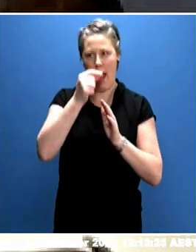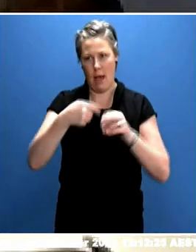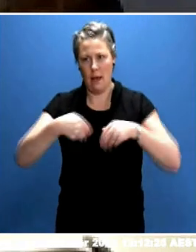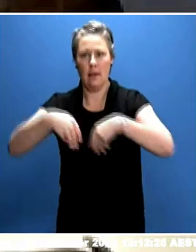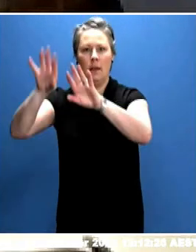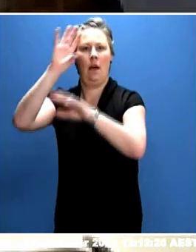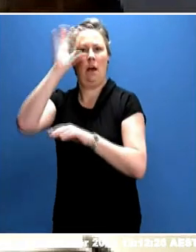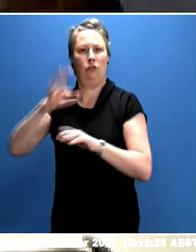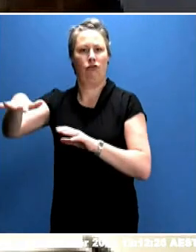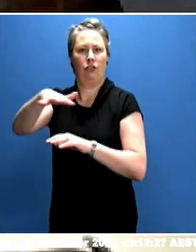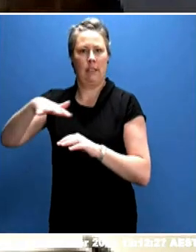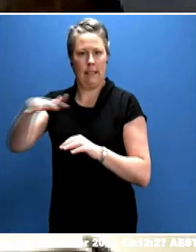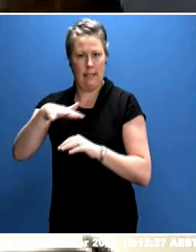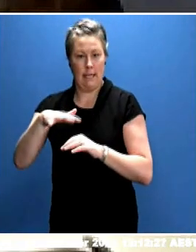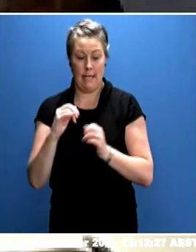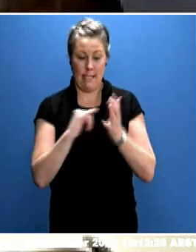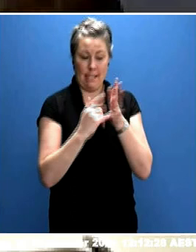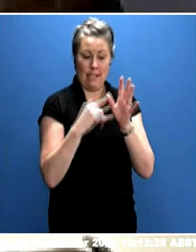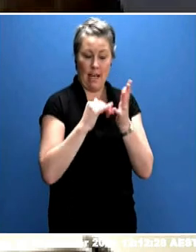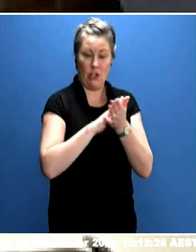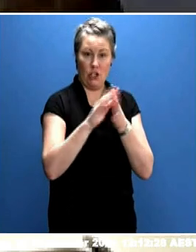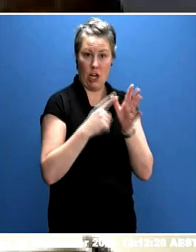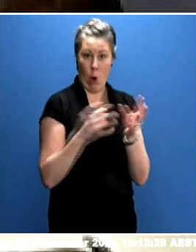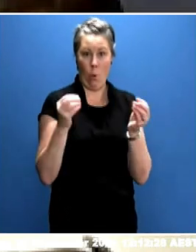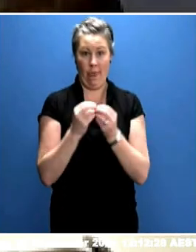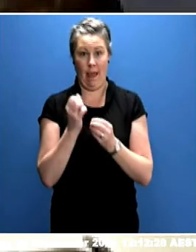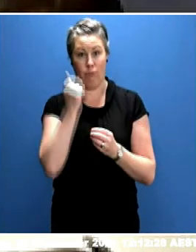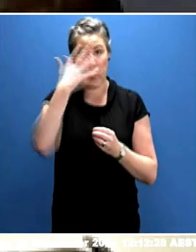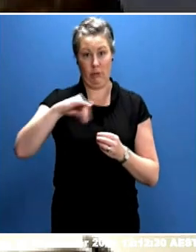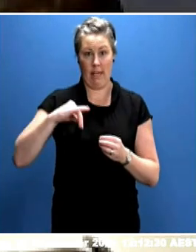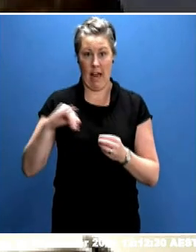and another one of our Aboriginal workers drove 400 kilometres